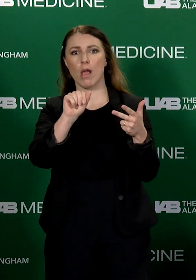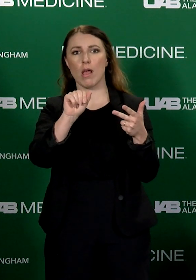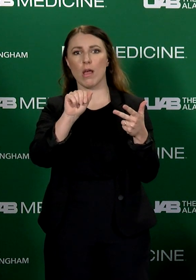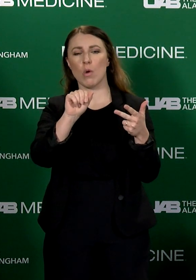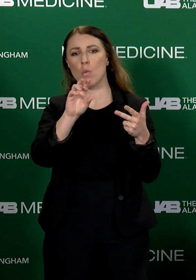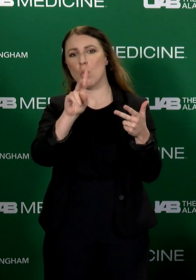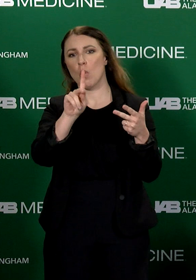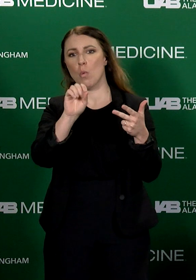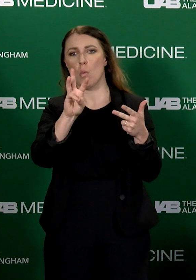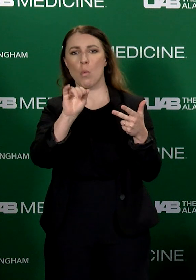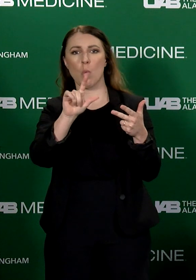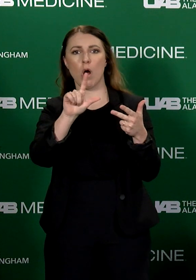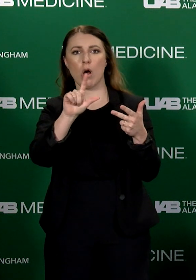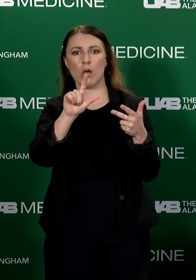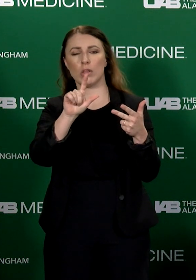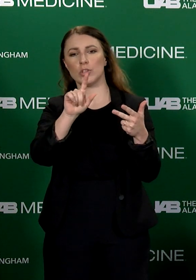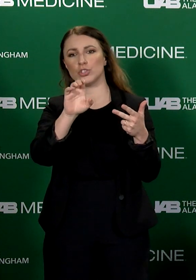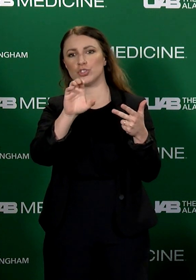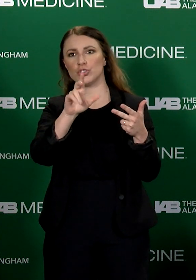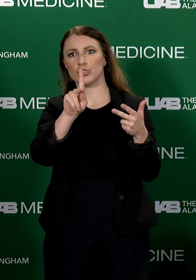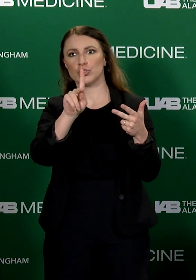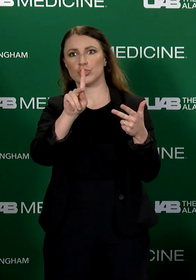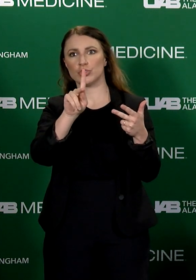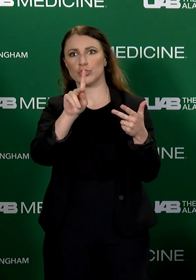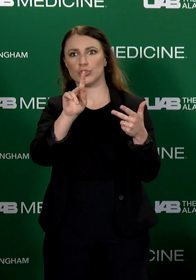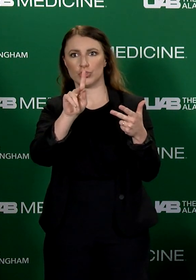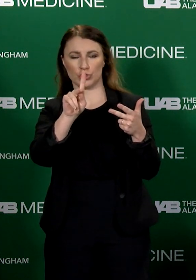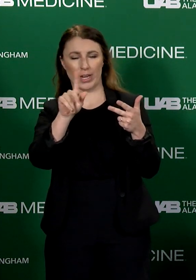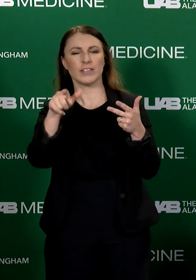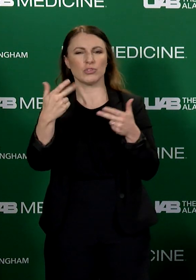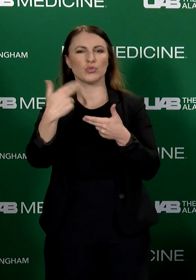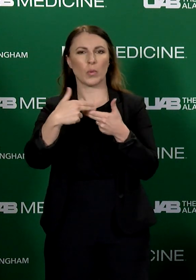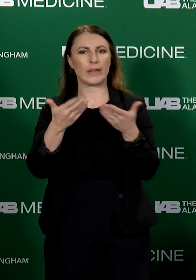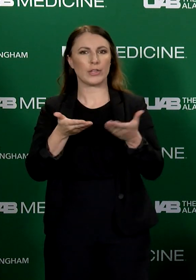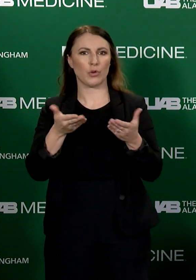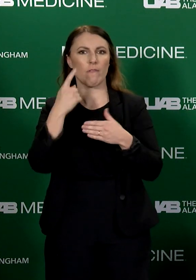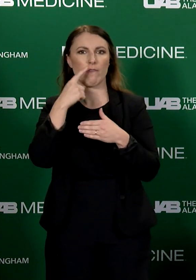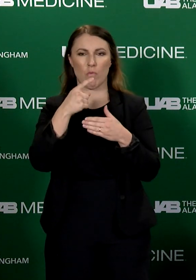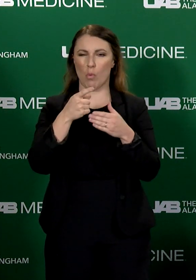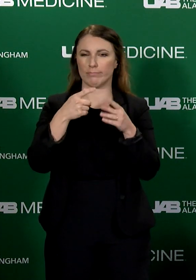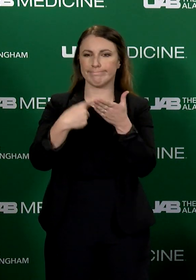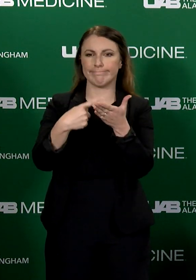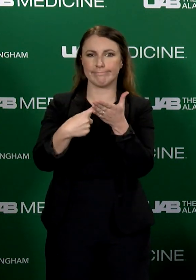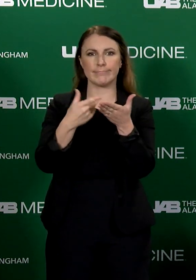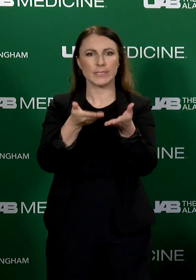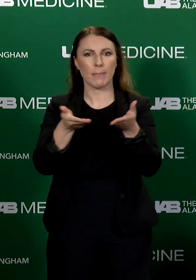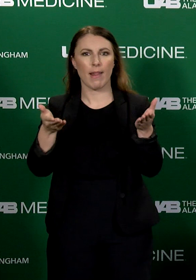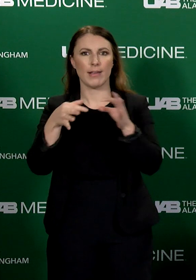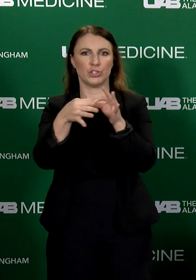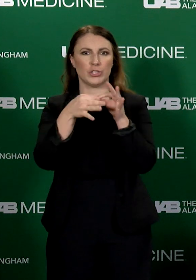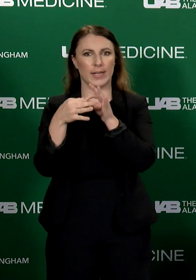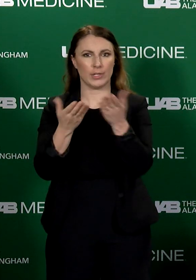support services at UAB first we'll have Jordan demoss joining us good afternoon